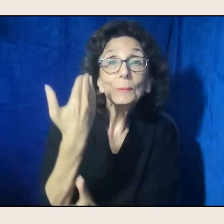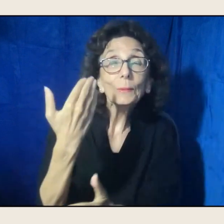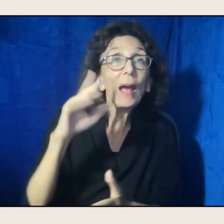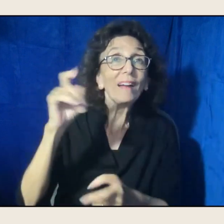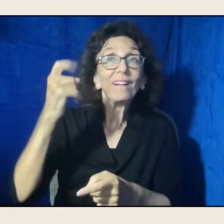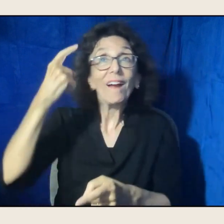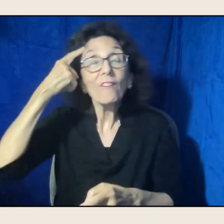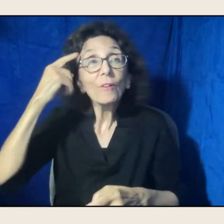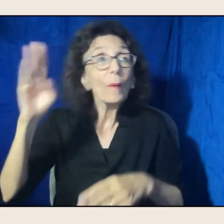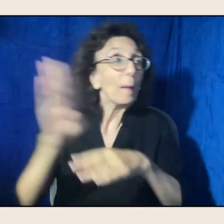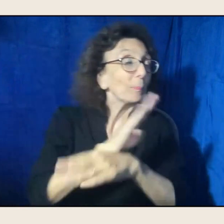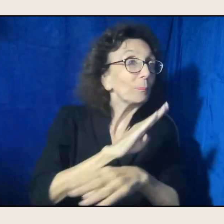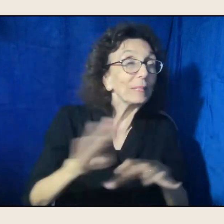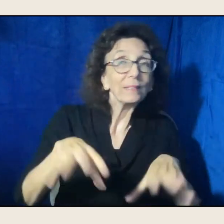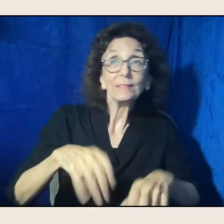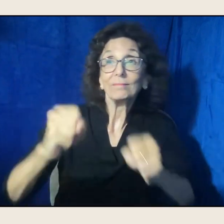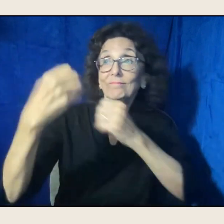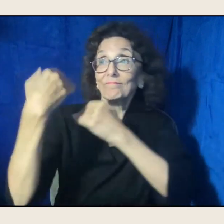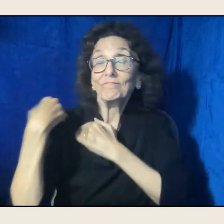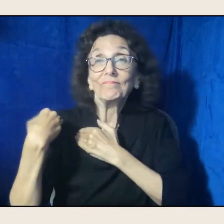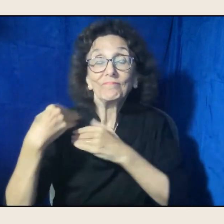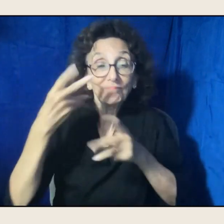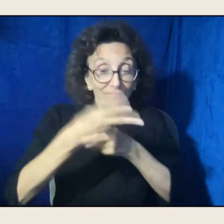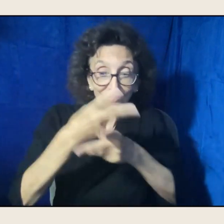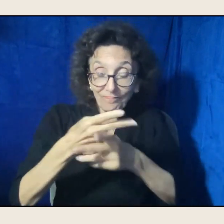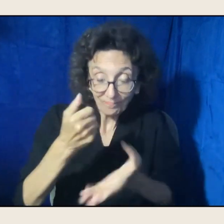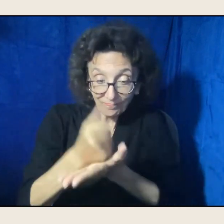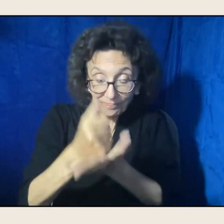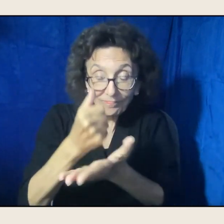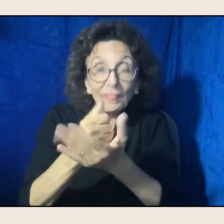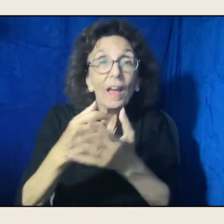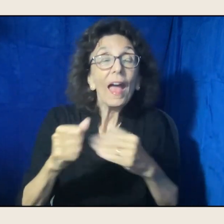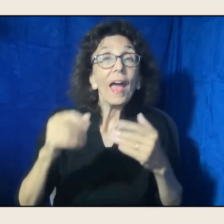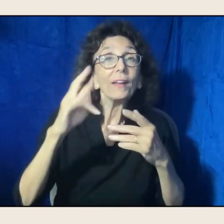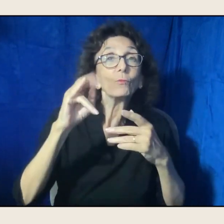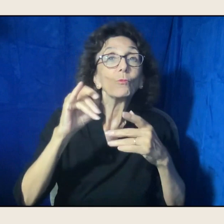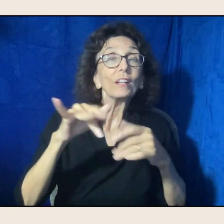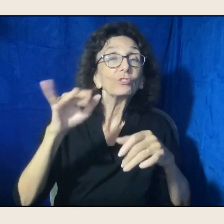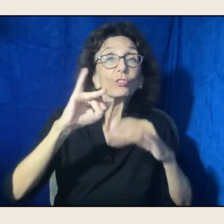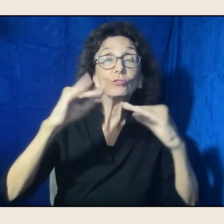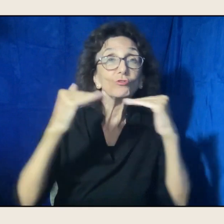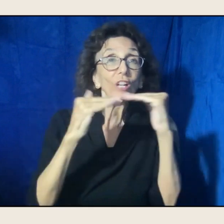to ongoing work on racial justice. But as we will discuss today,